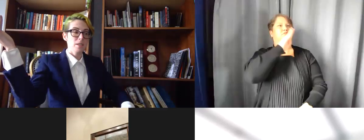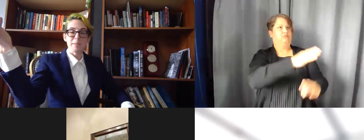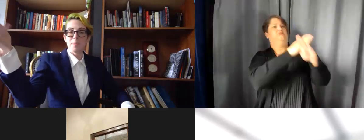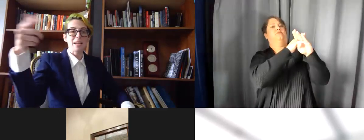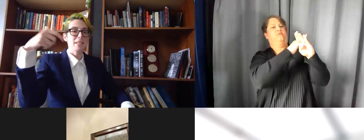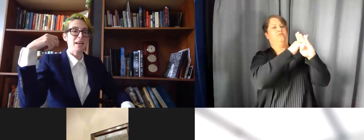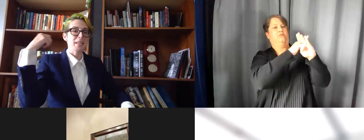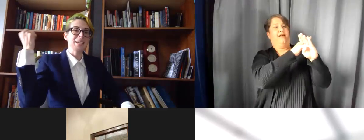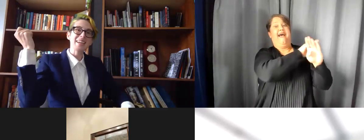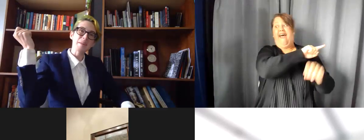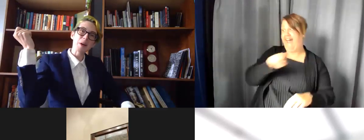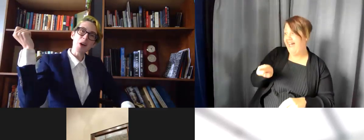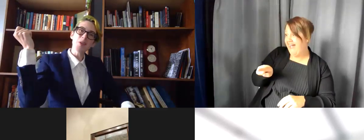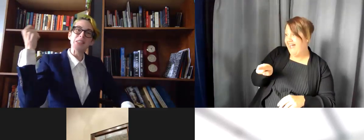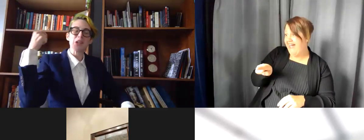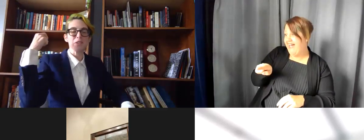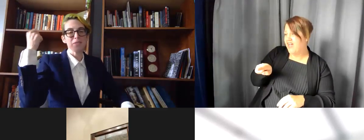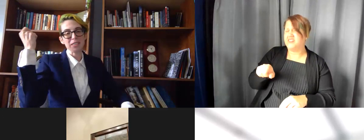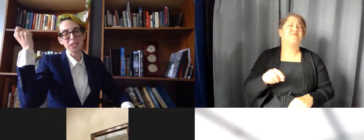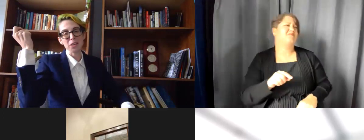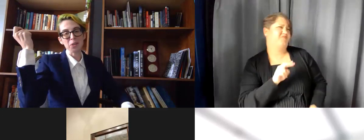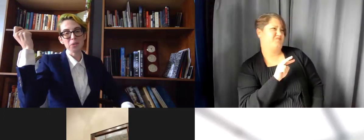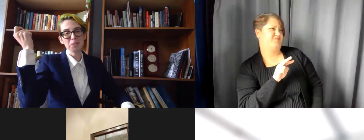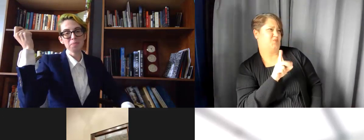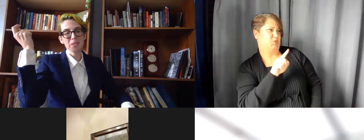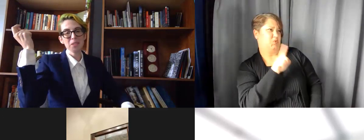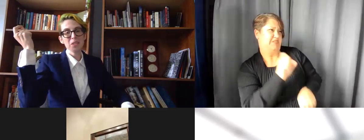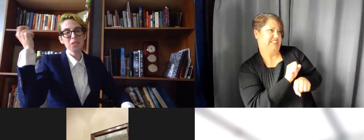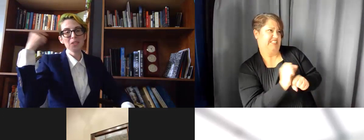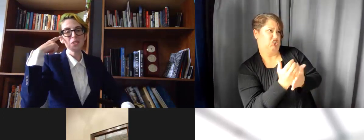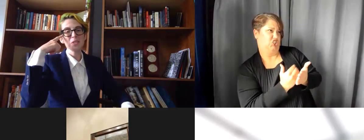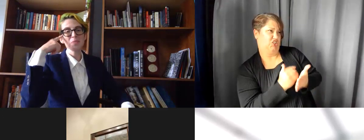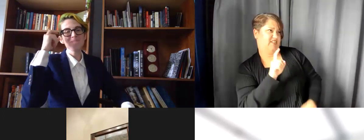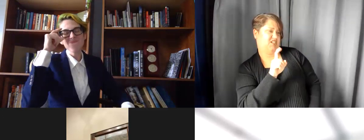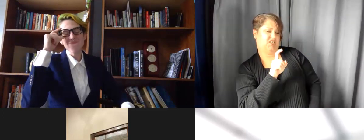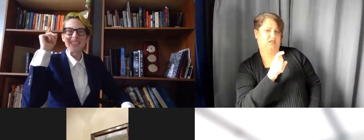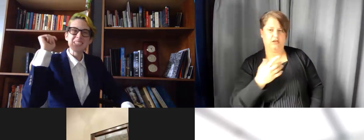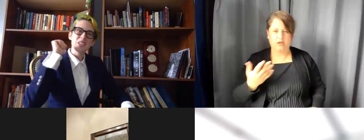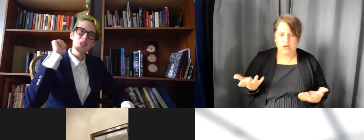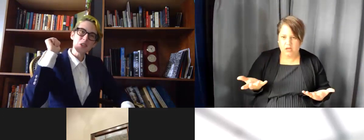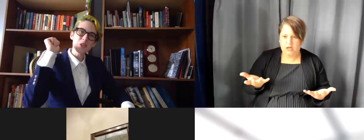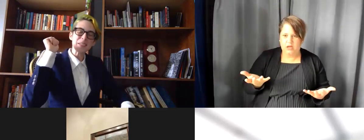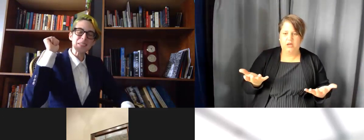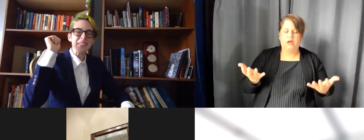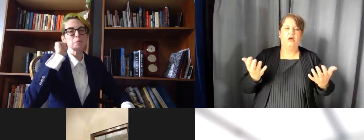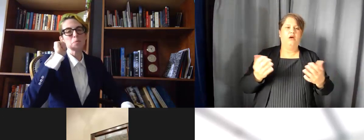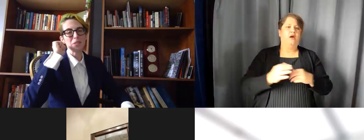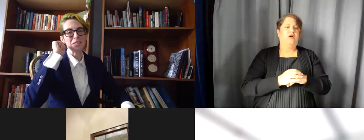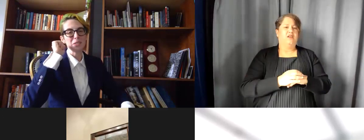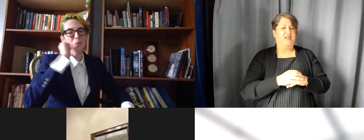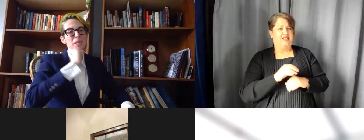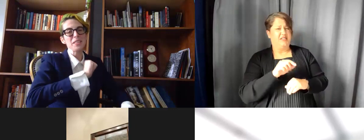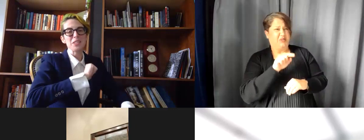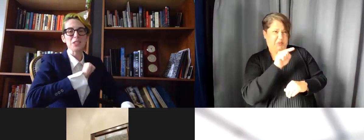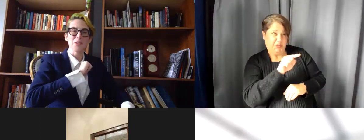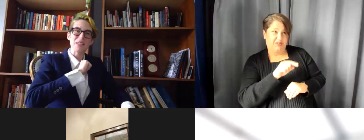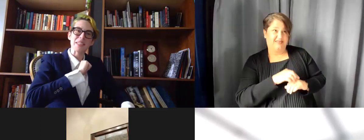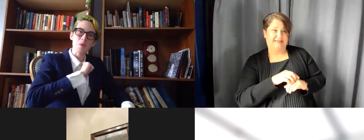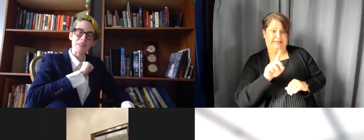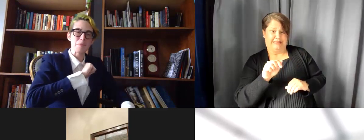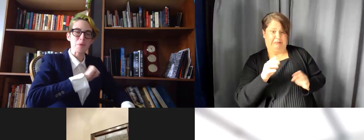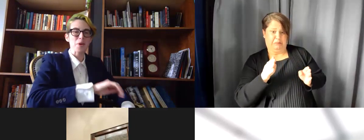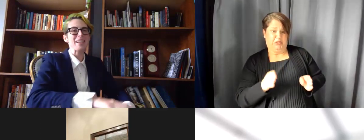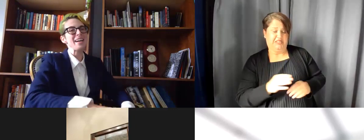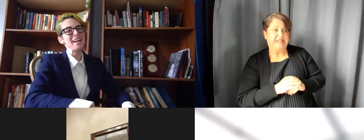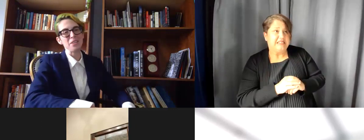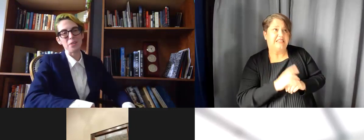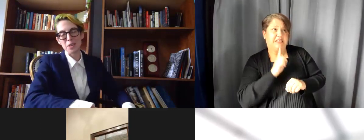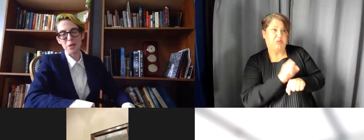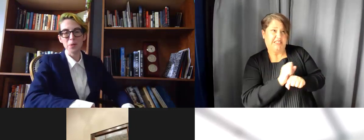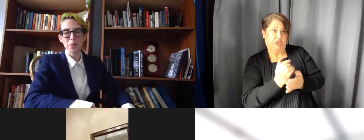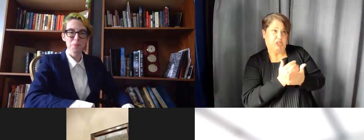Farrah Garland: it's back to that like. But are you deserving of this, though? Do you you, a disabled person, really deserve this help and support? I don't know.